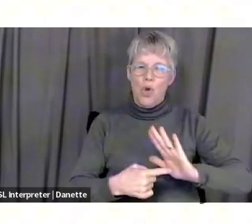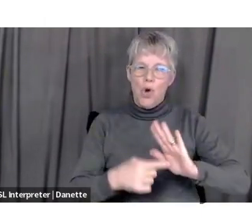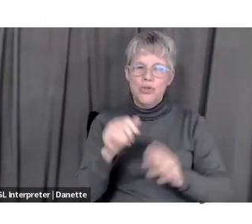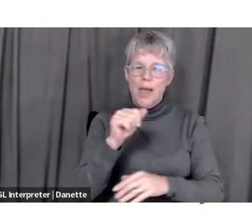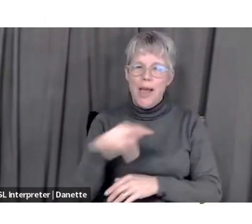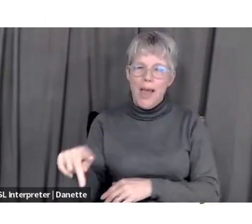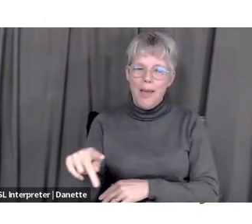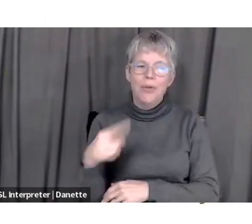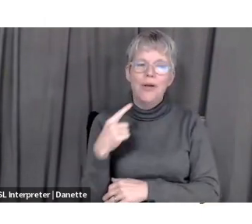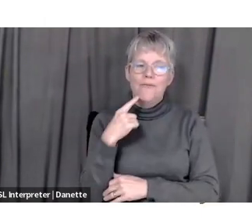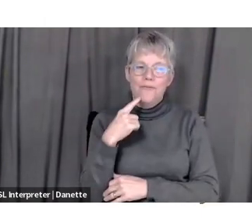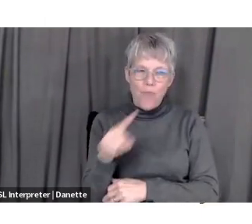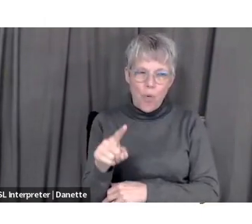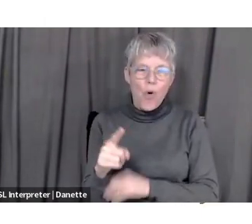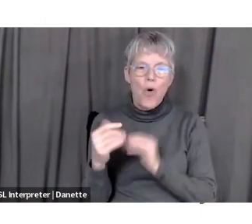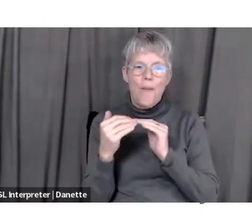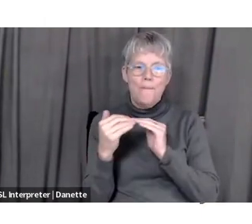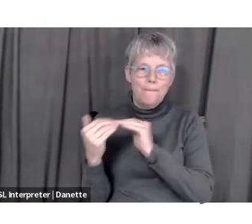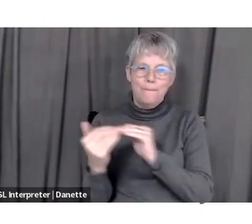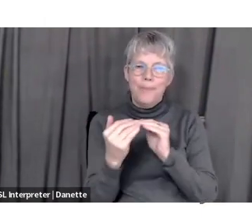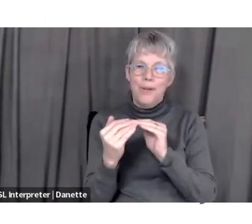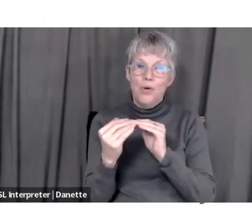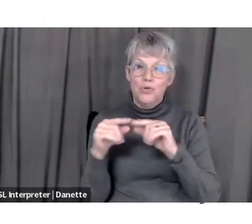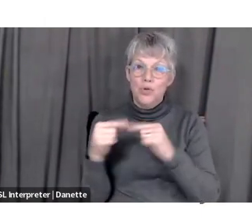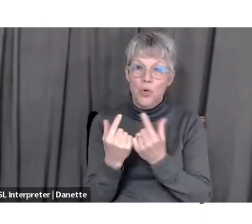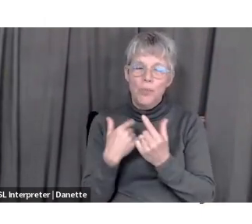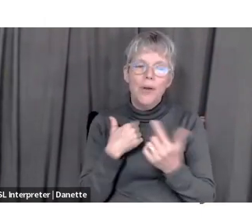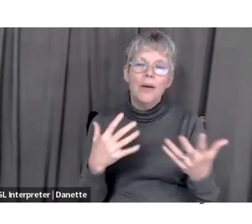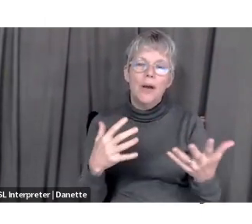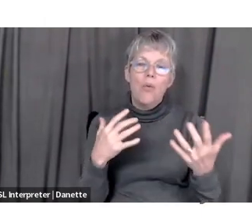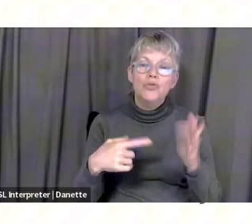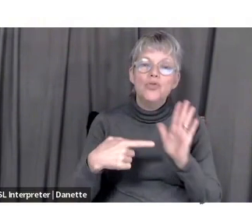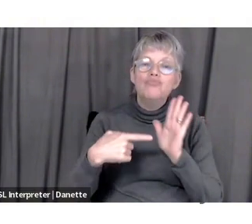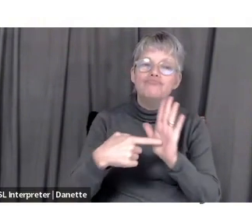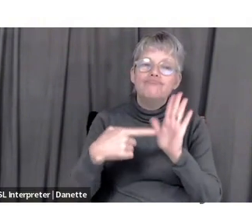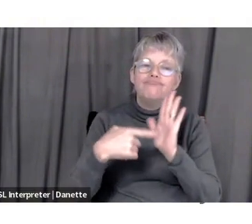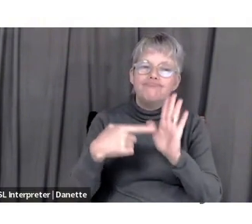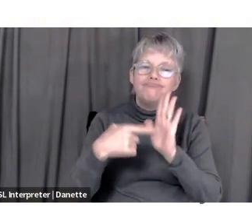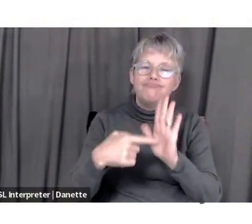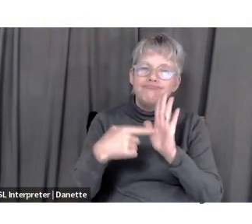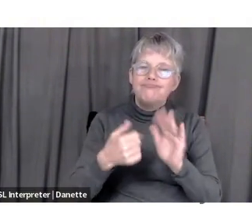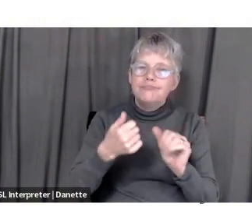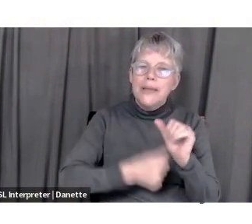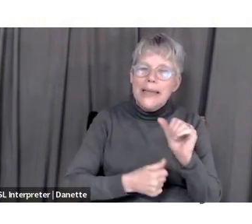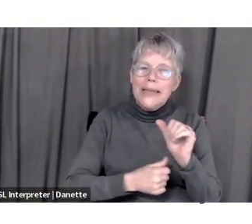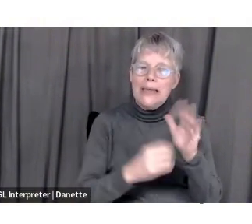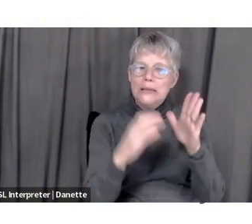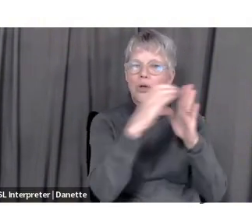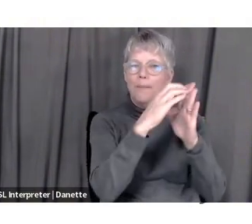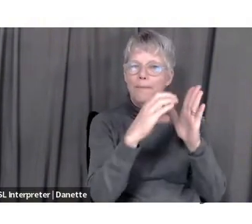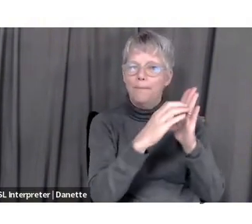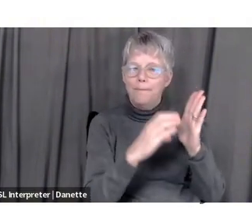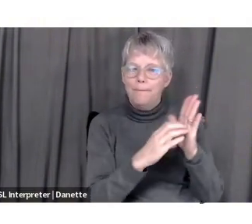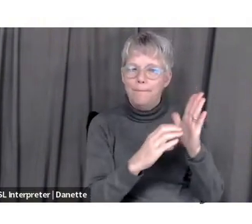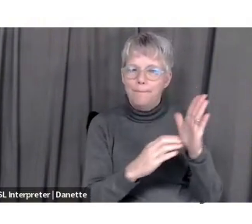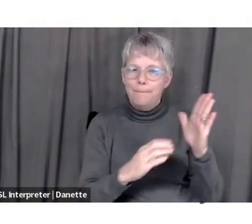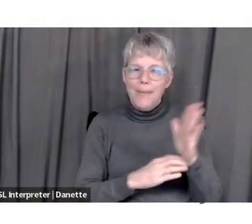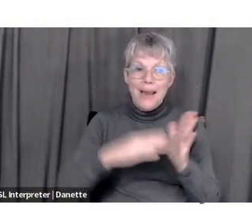This is actually the app that was created for the peers group. And I'm just going to take you on a tour and explain what each part of the app includes.